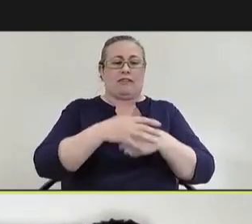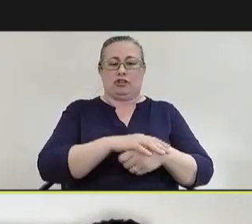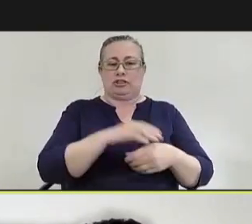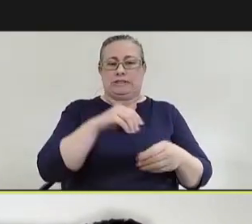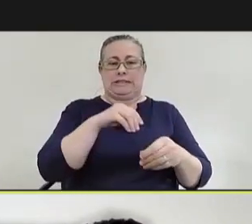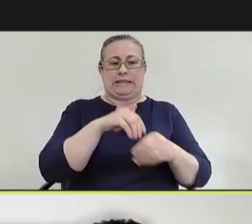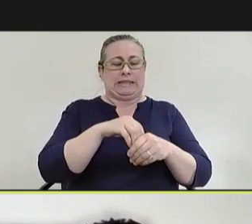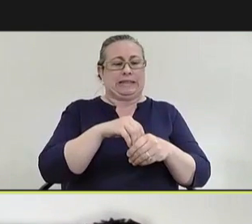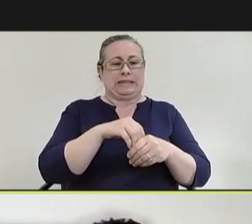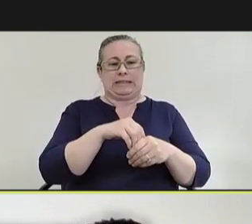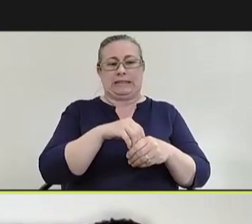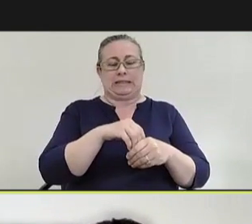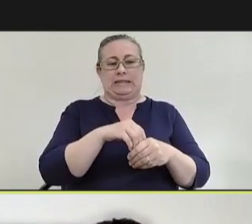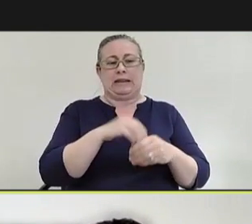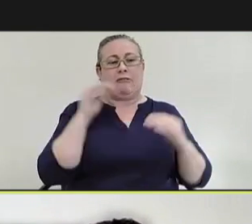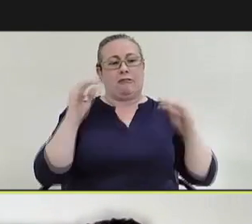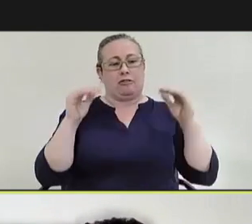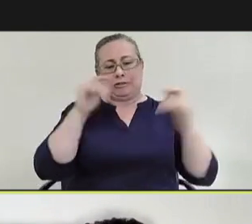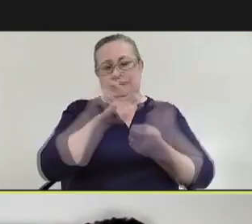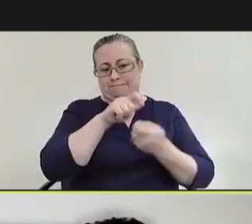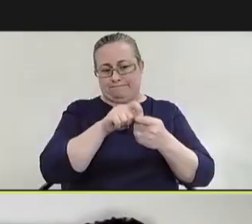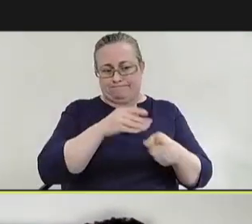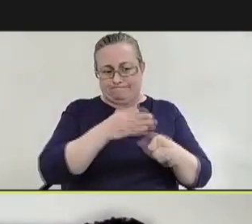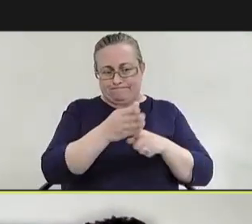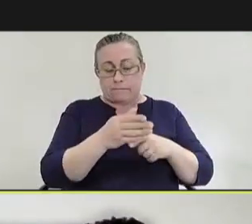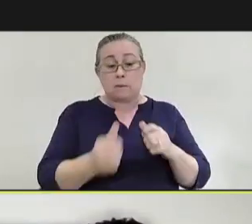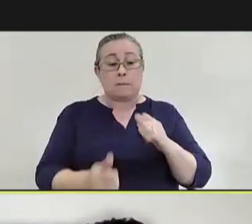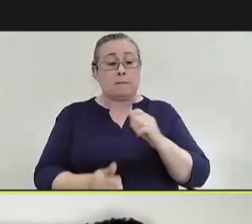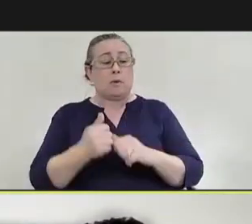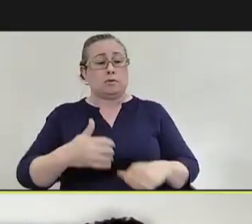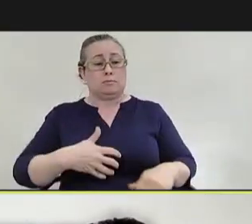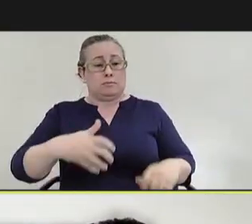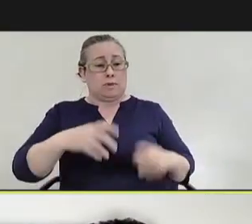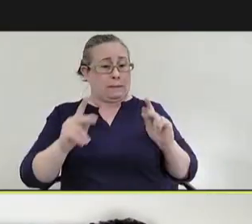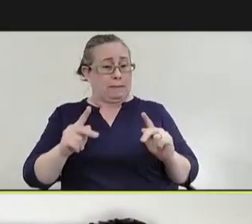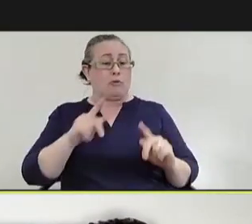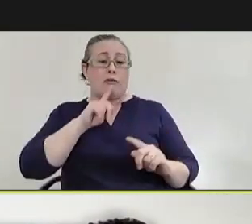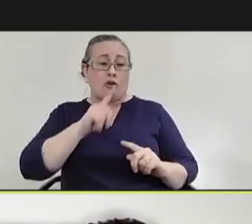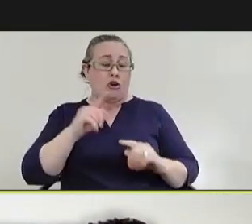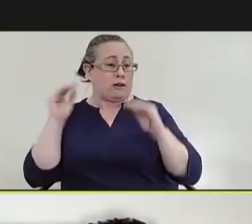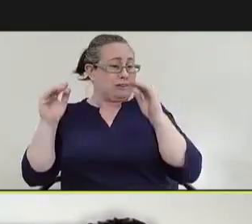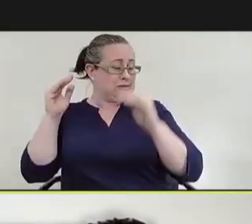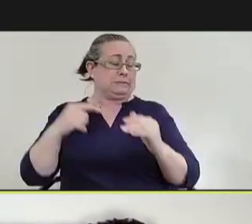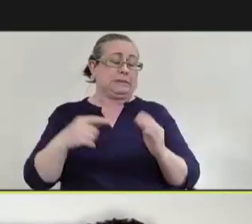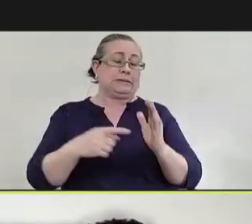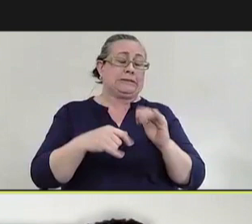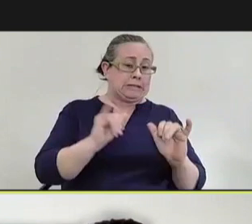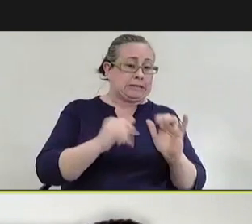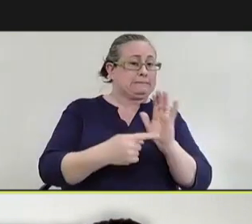particularly in adults. Most pregnant people are adults. We still do have adolescent pregnancy, but